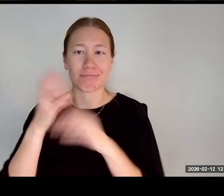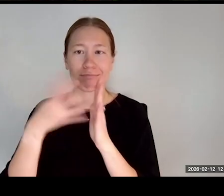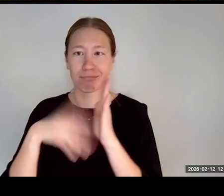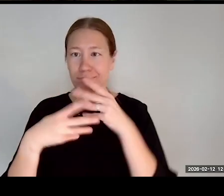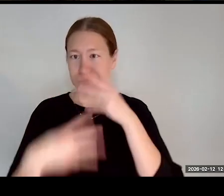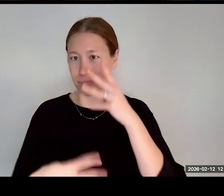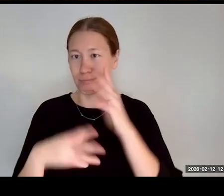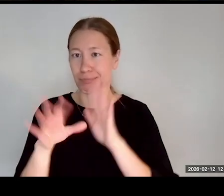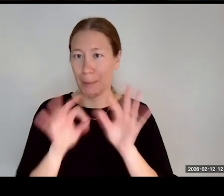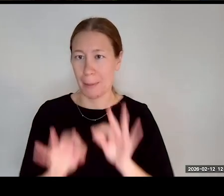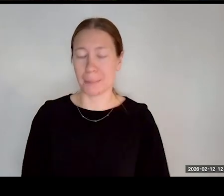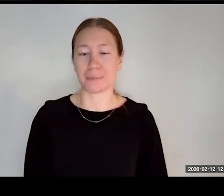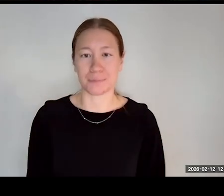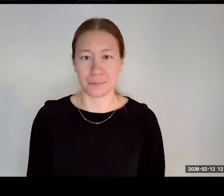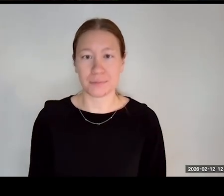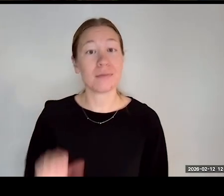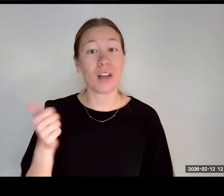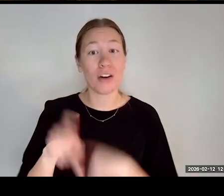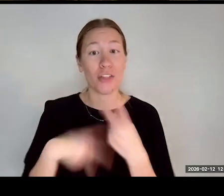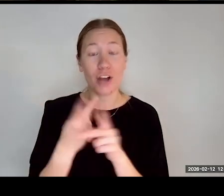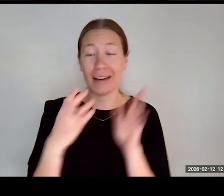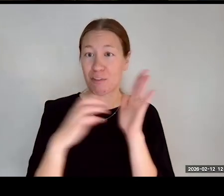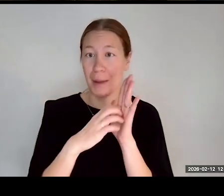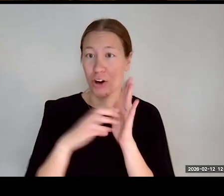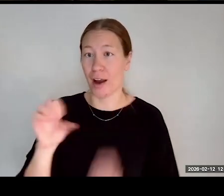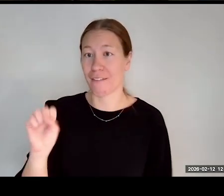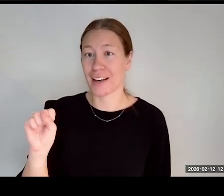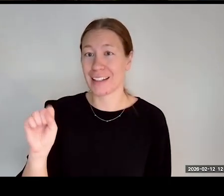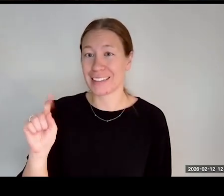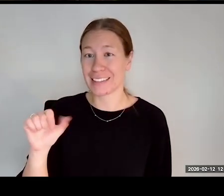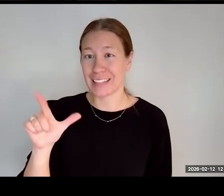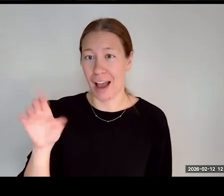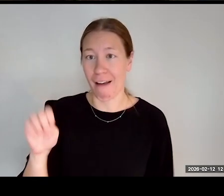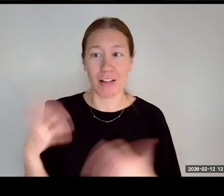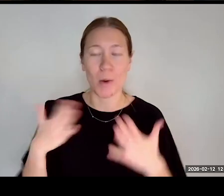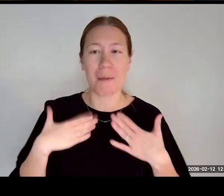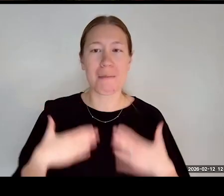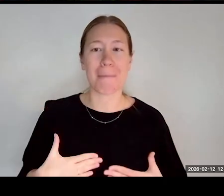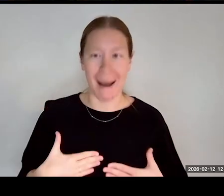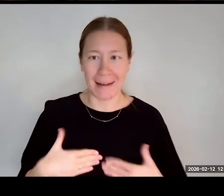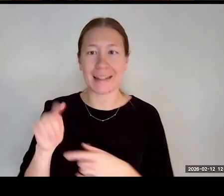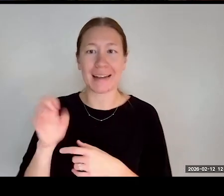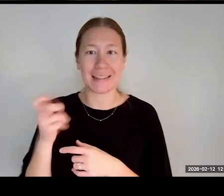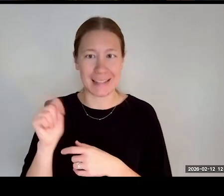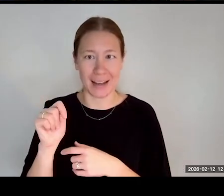Okay, so another type of paragraph style that we need to be thinking about is our body text. So this is all of the main text